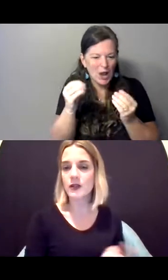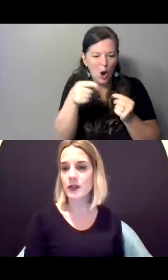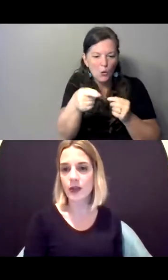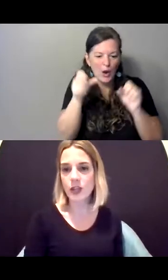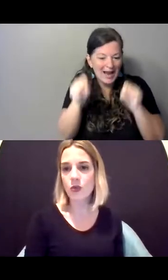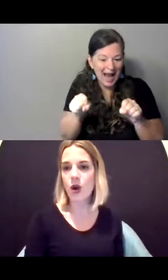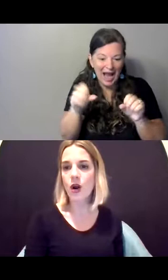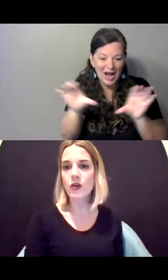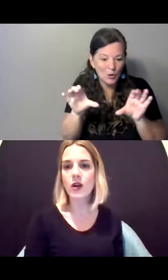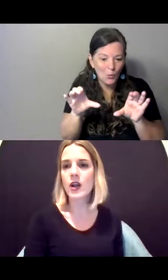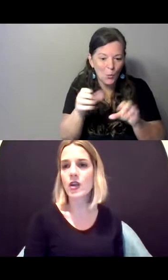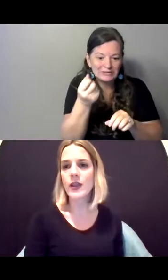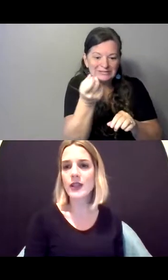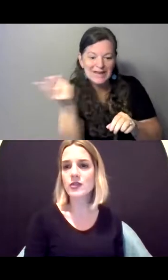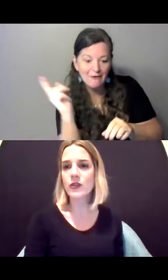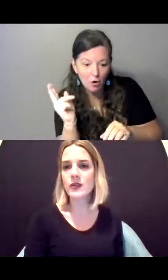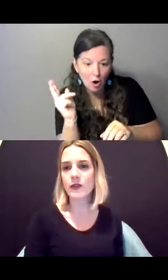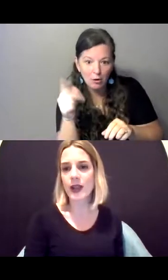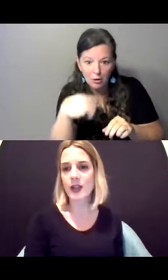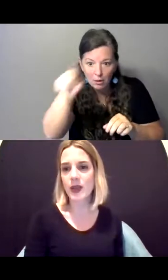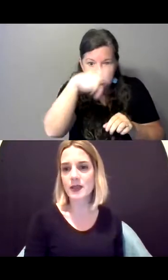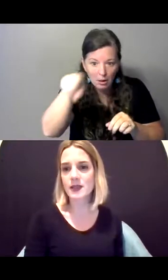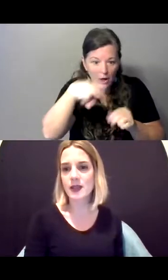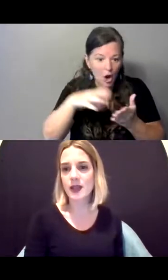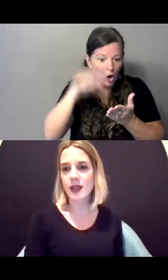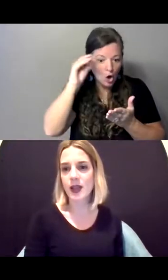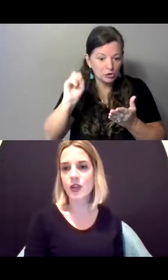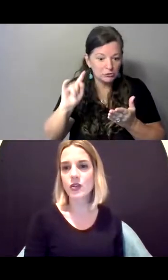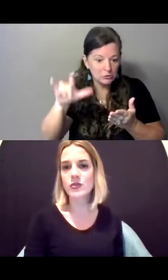their nature walk or you can add it to other different academics and you can use